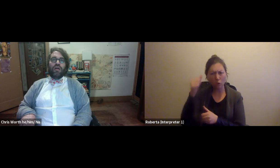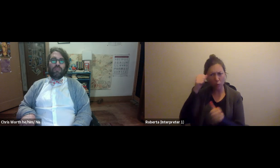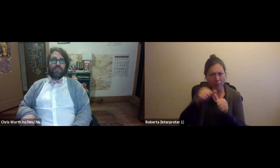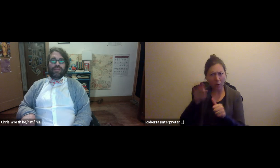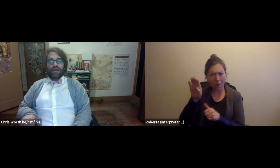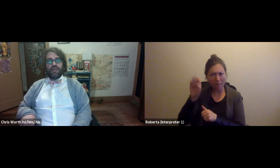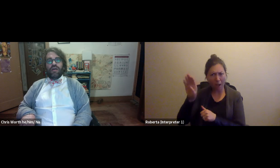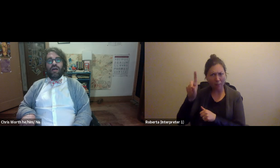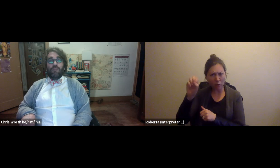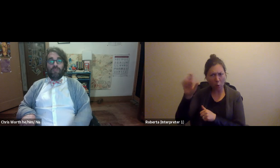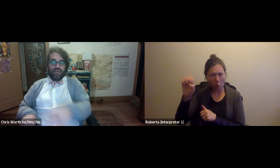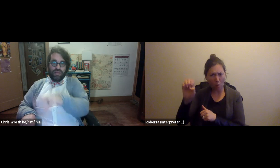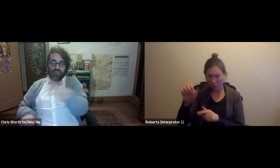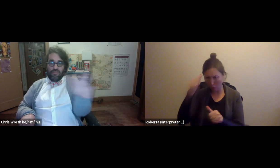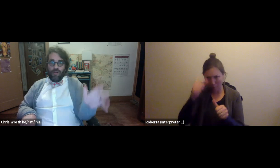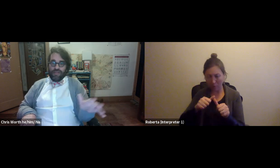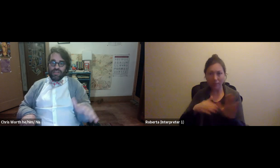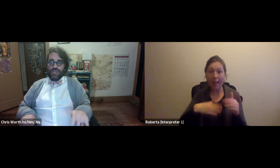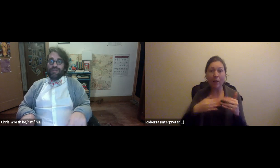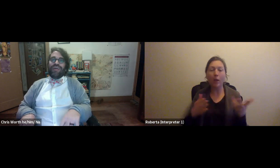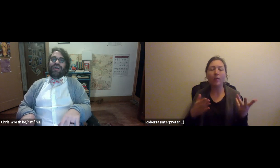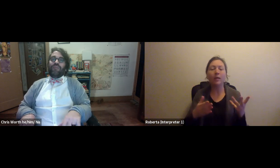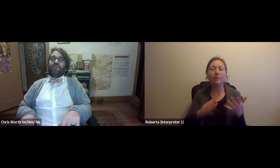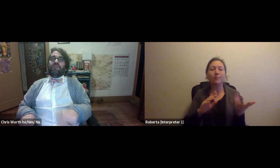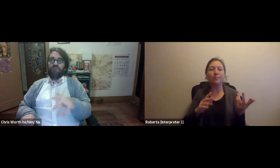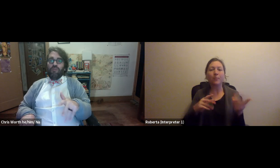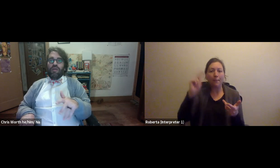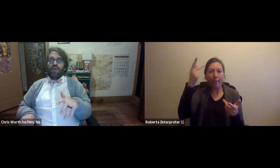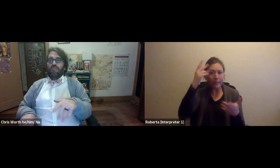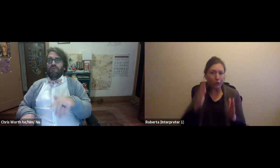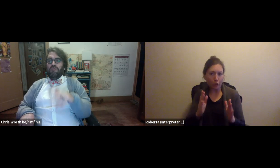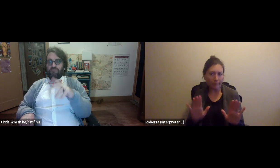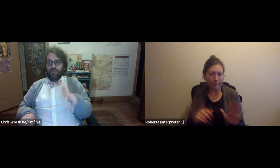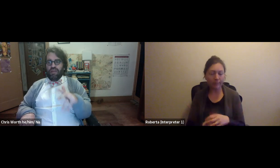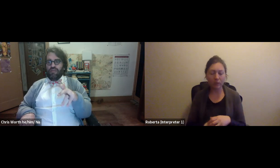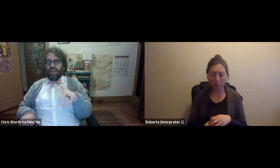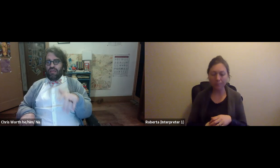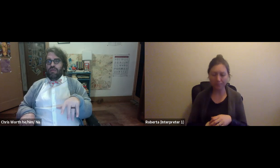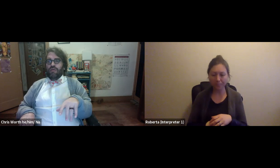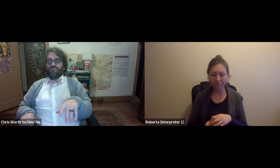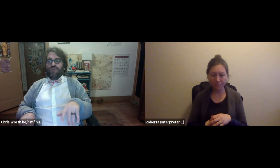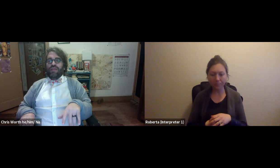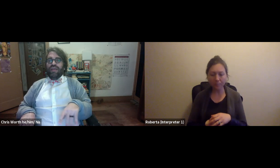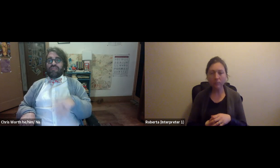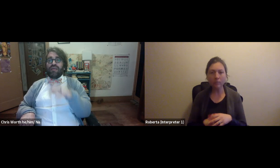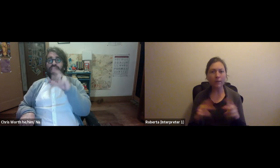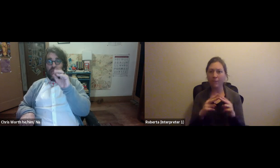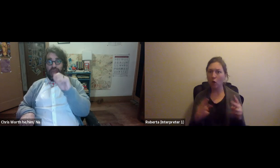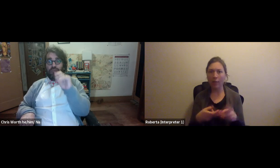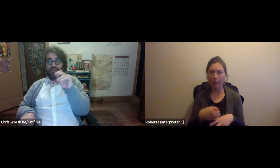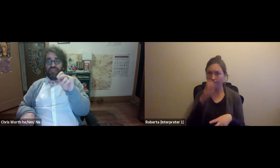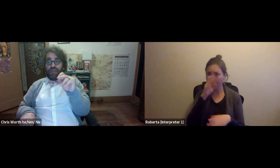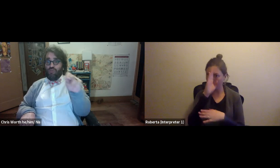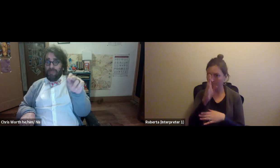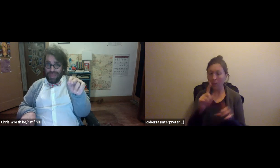maybe not, but he was a politician, very like straight-laced, he was a sexual gig.